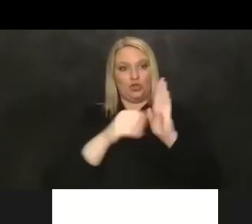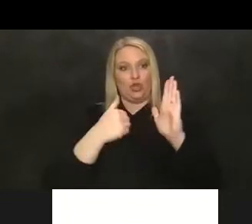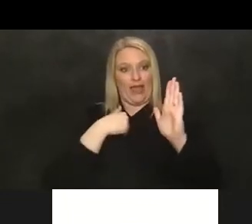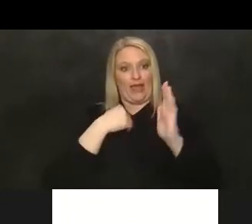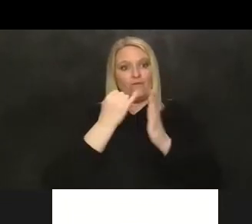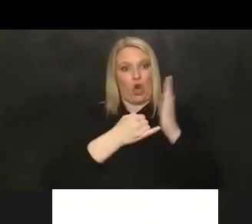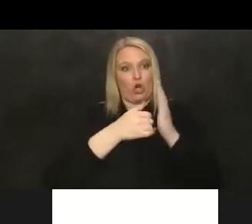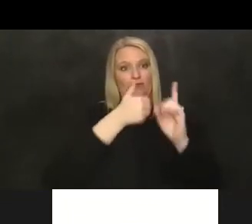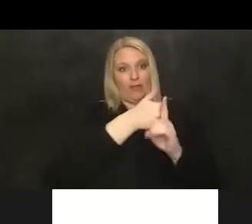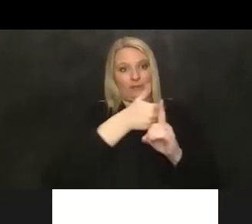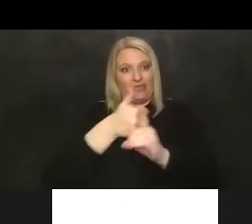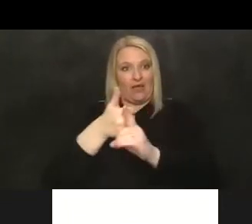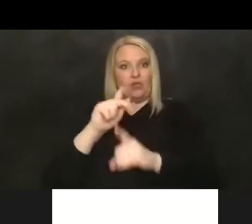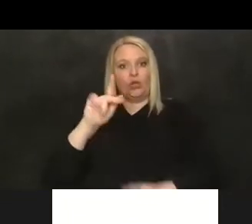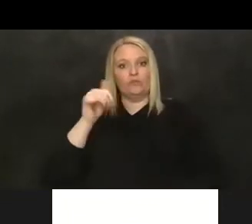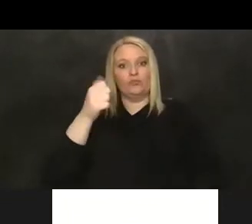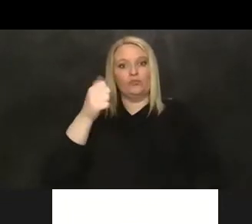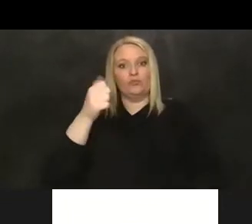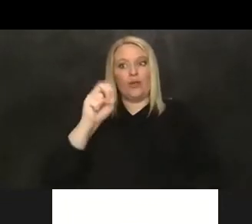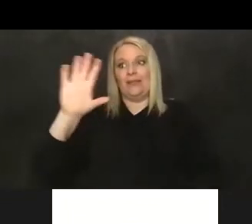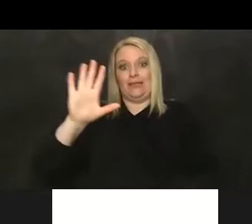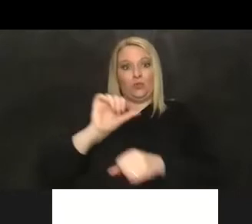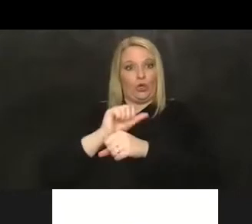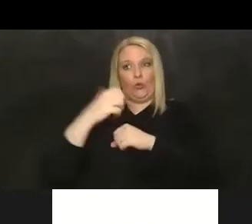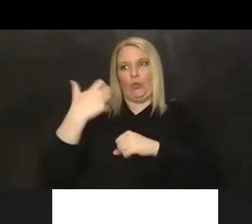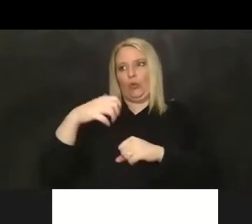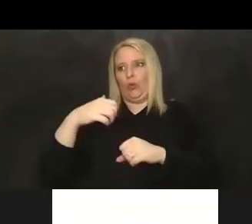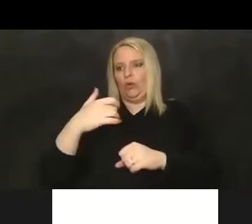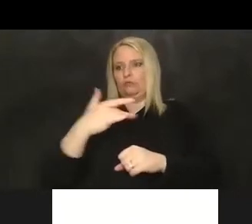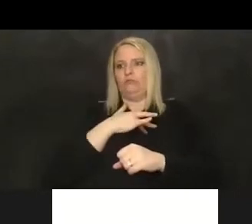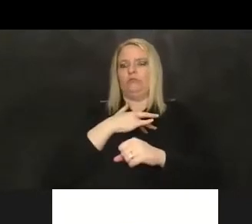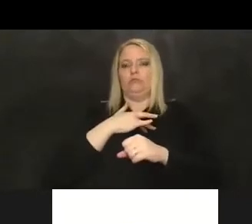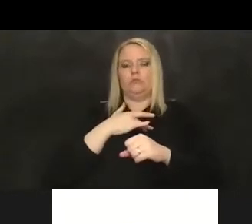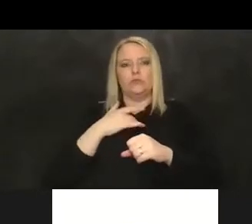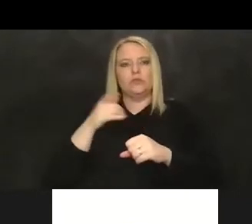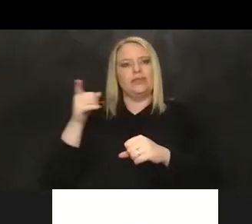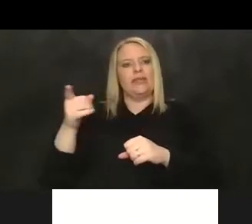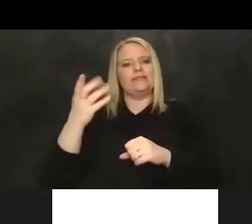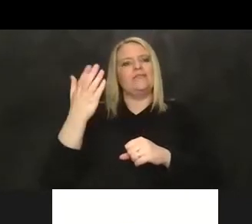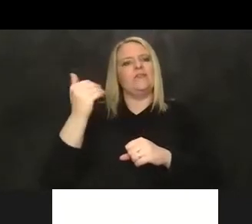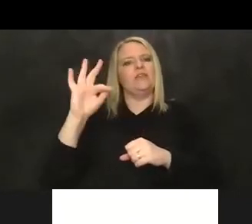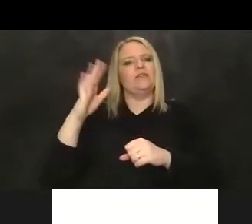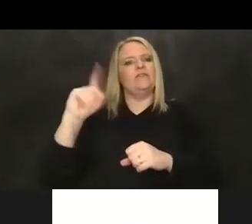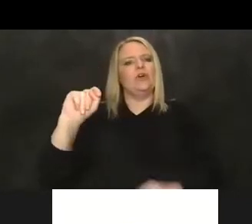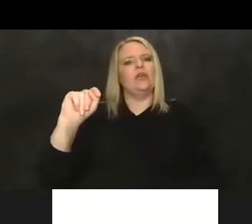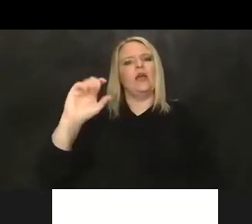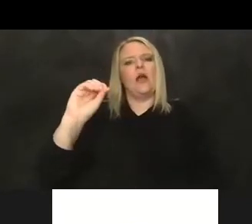Preston's work really spoke to me, and we're taking his 15-foot obelisk weighing many tons,